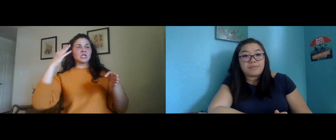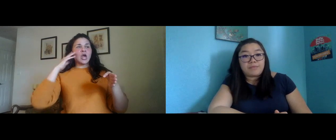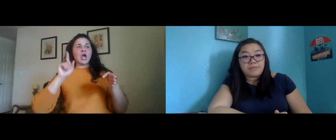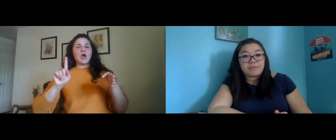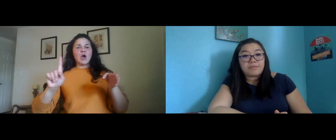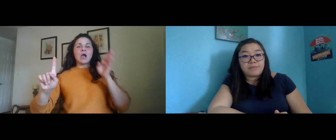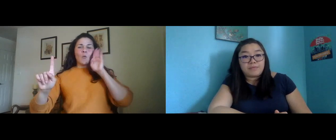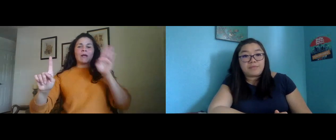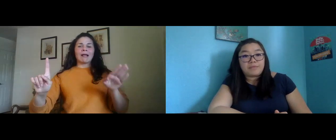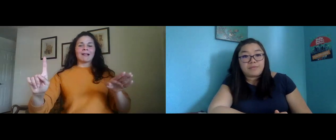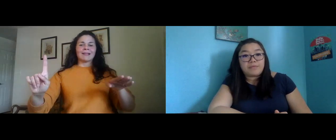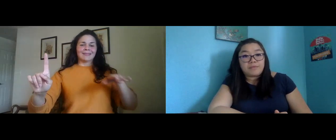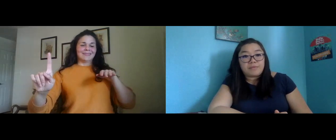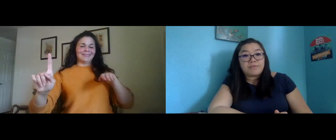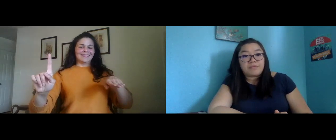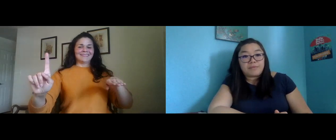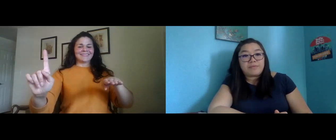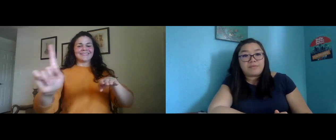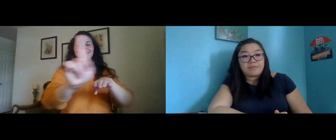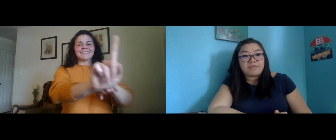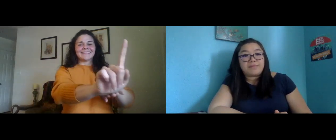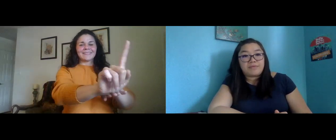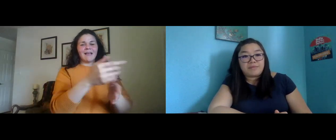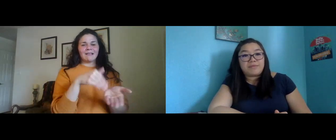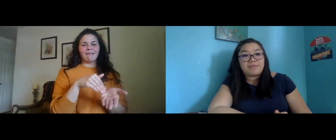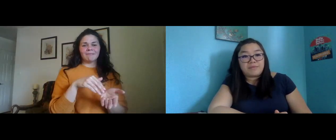know that you will find the path again.